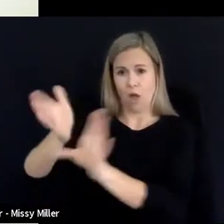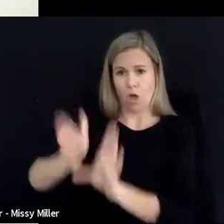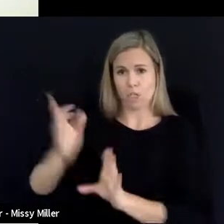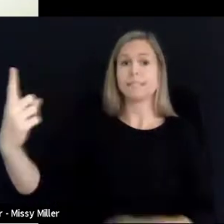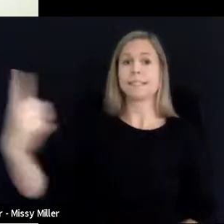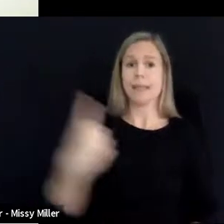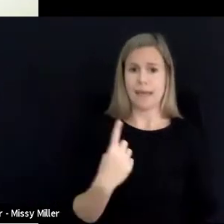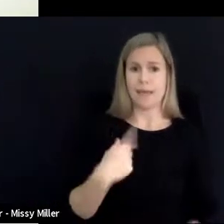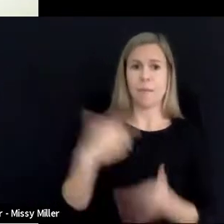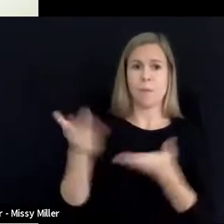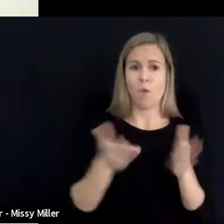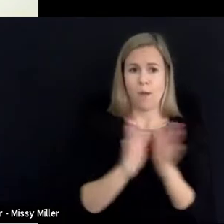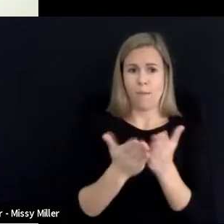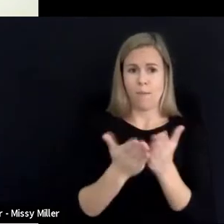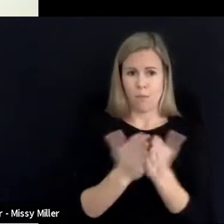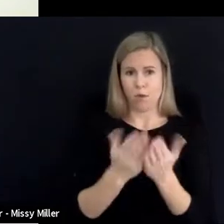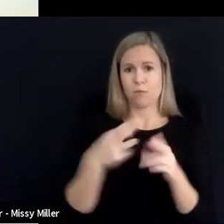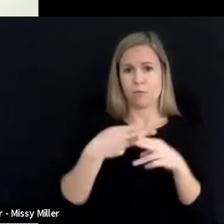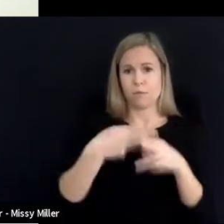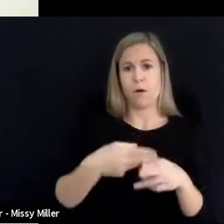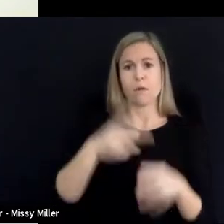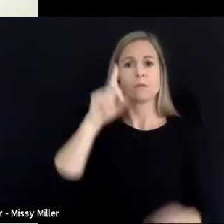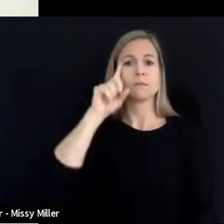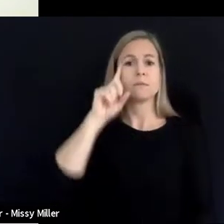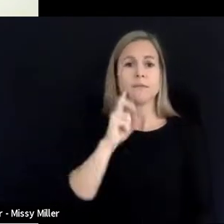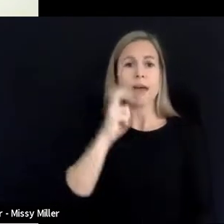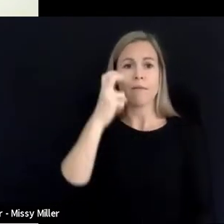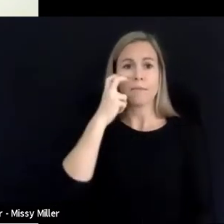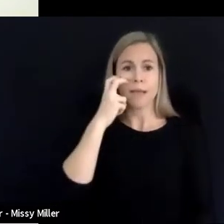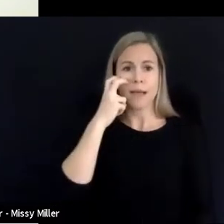And as we read, it described Jacob's behavior so well.